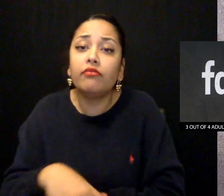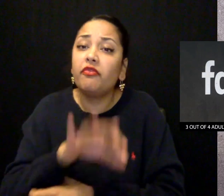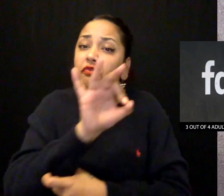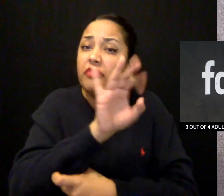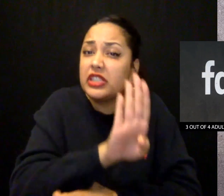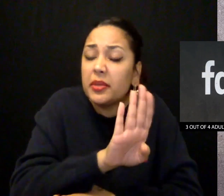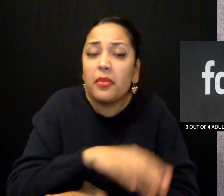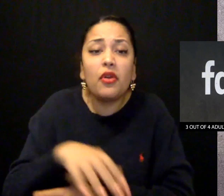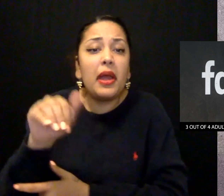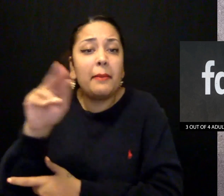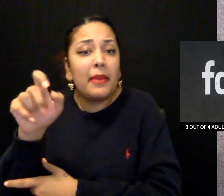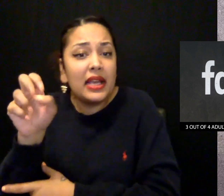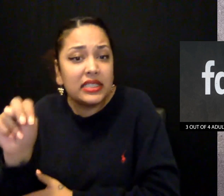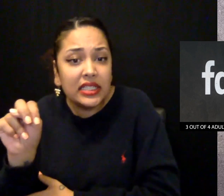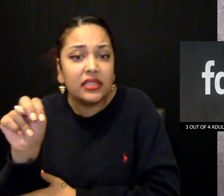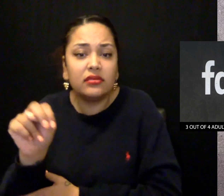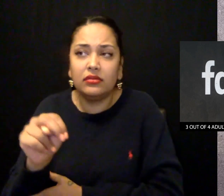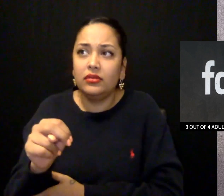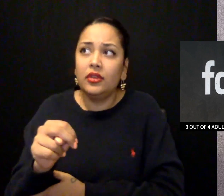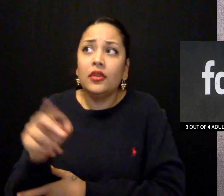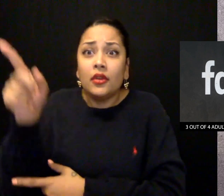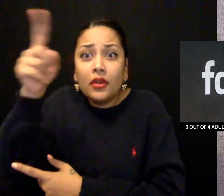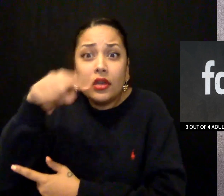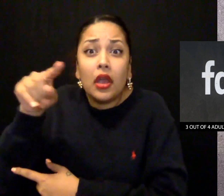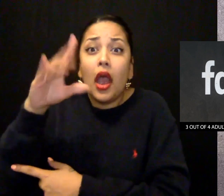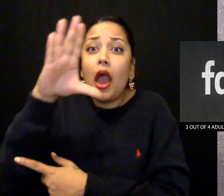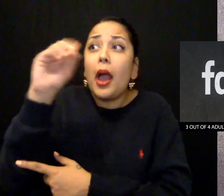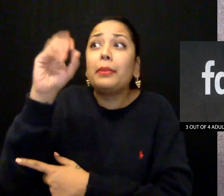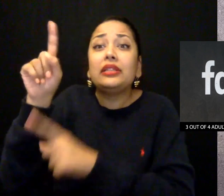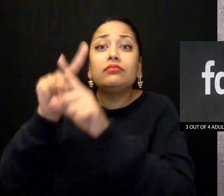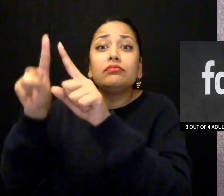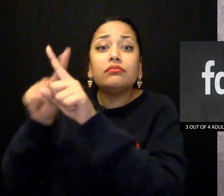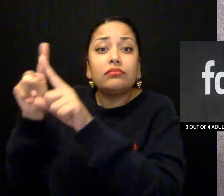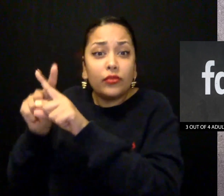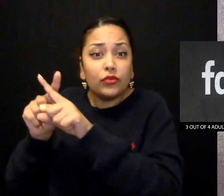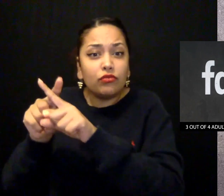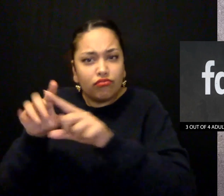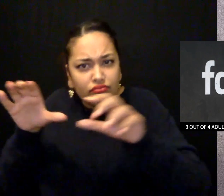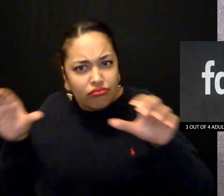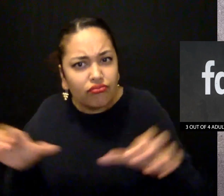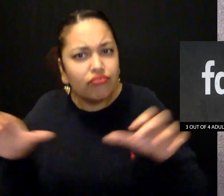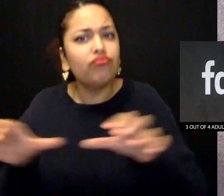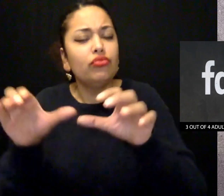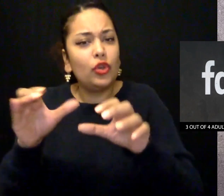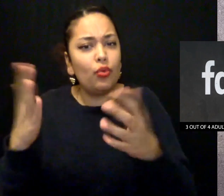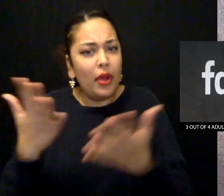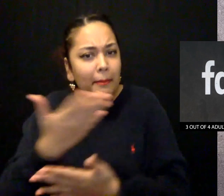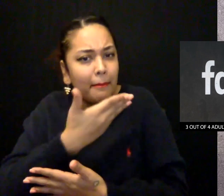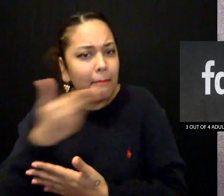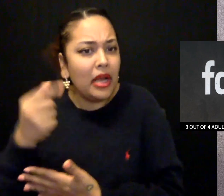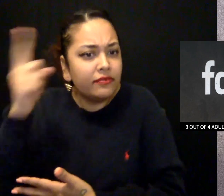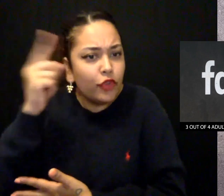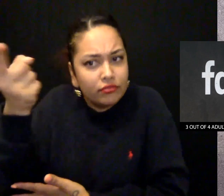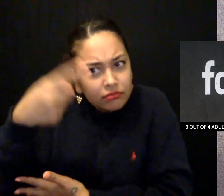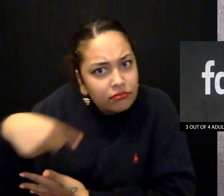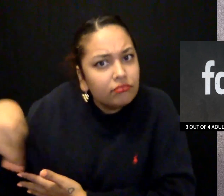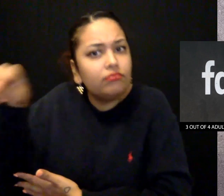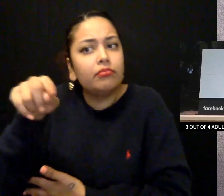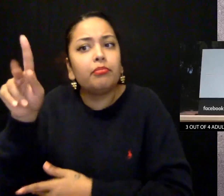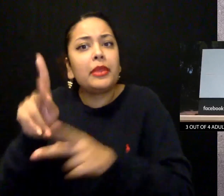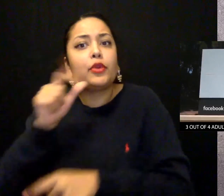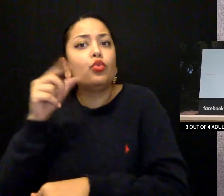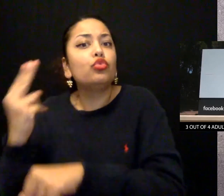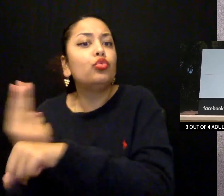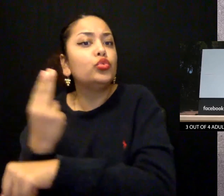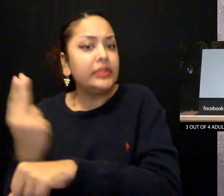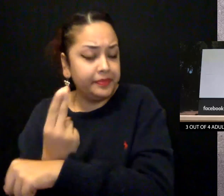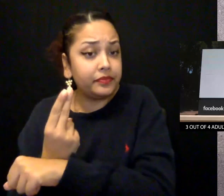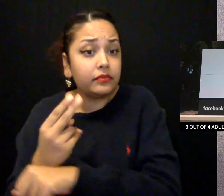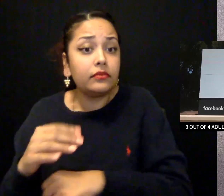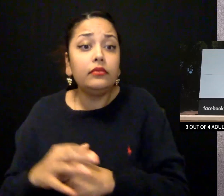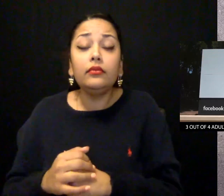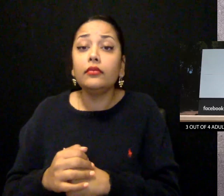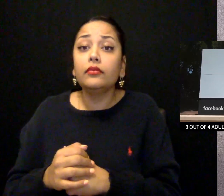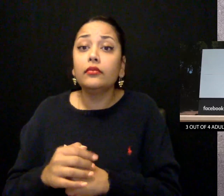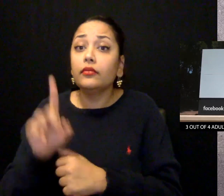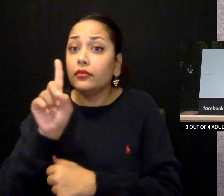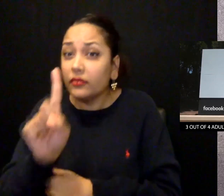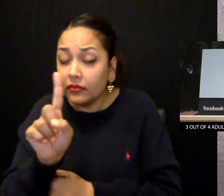big tech companies like Google Facebook or Amazon to do what is best for its users